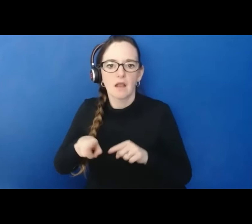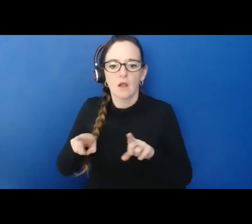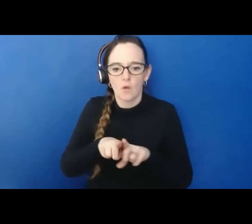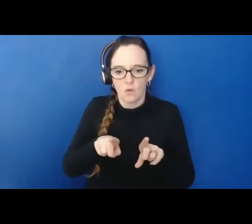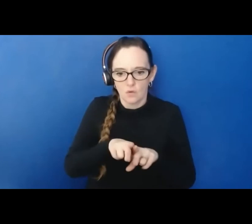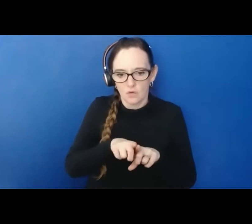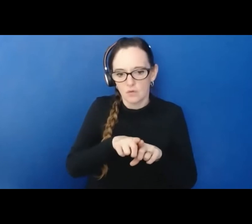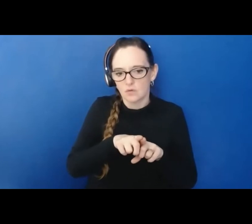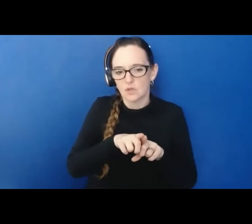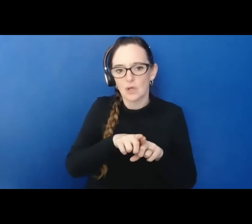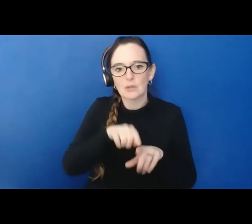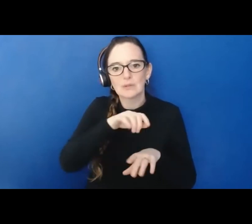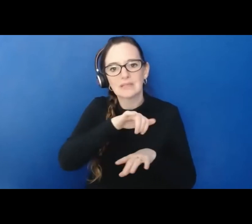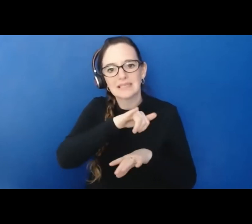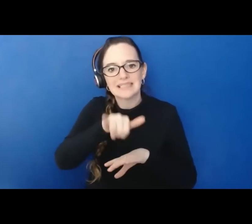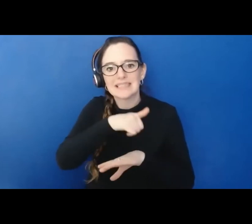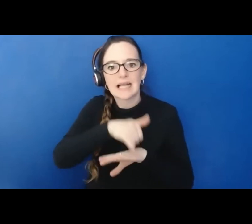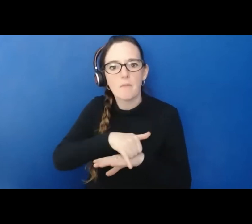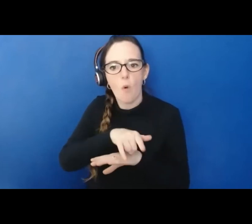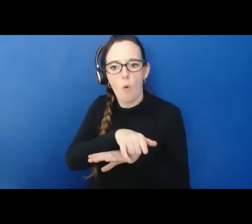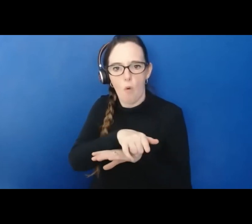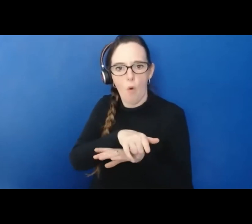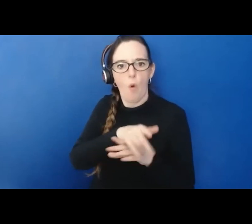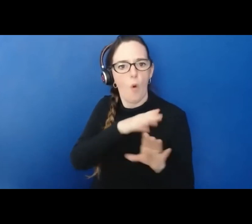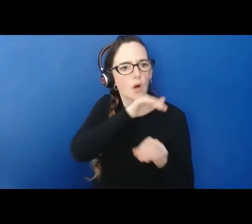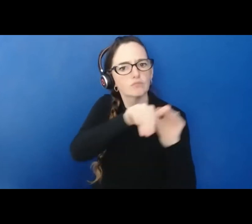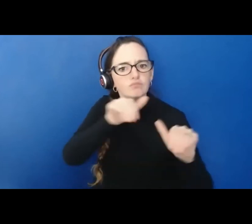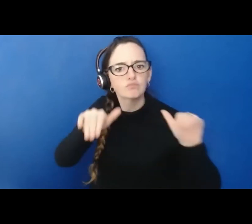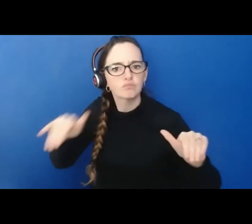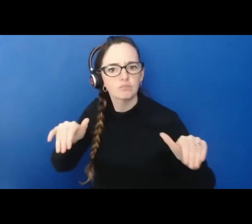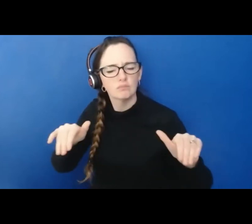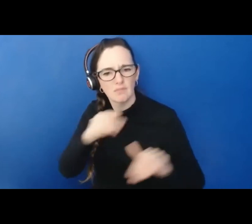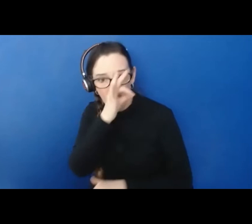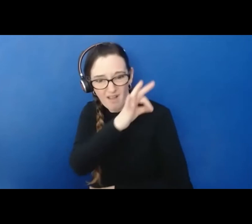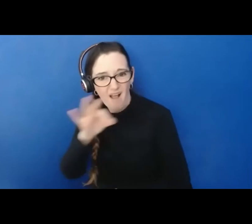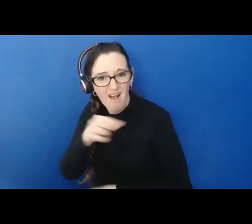NTU Contemporary Art Centre. And we asked them, why don't we build a network